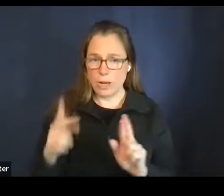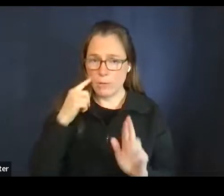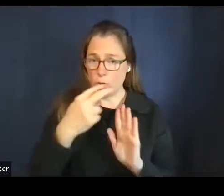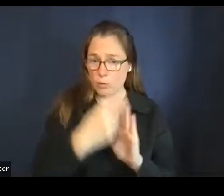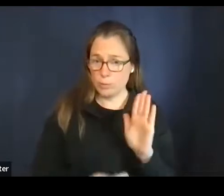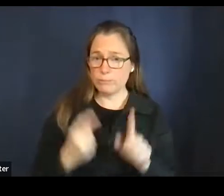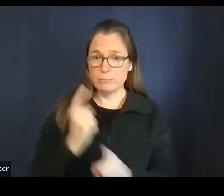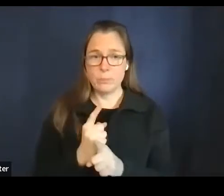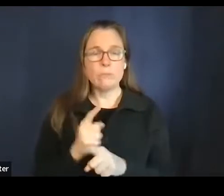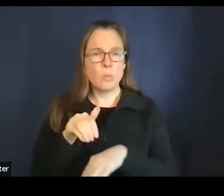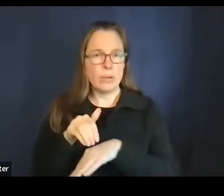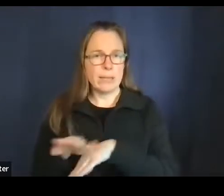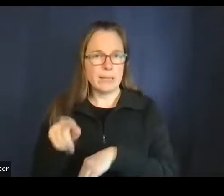So we can send you a fact sheet on each of those.